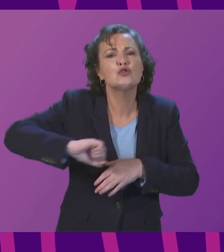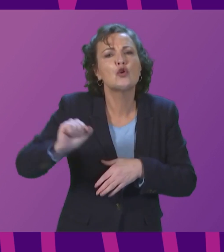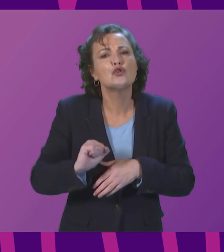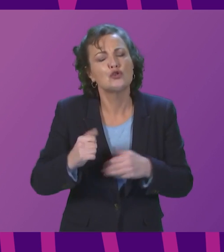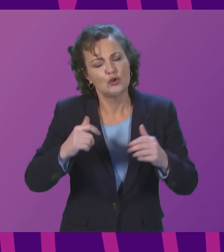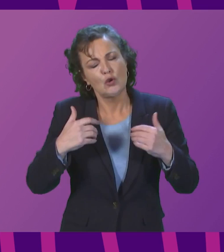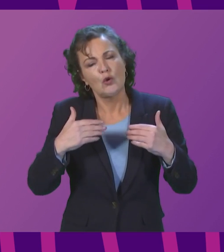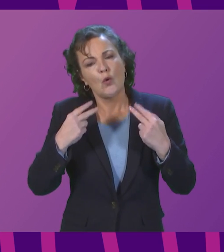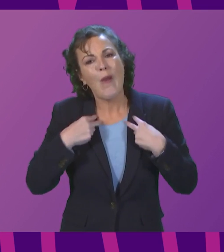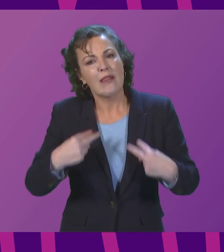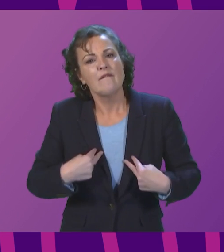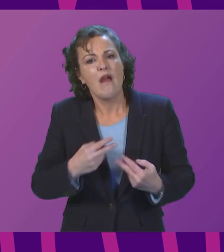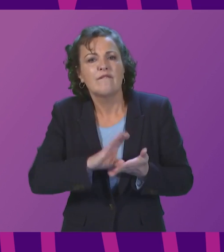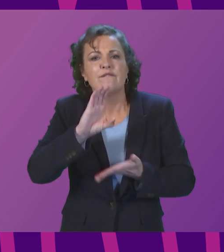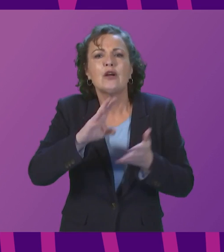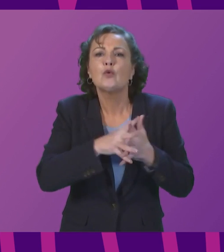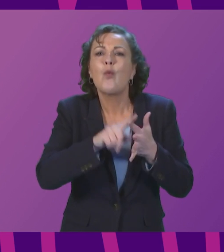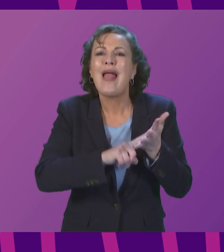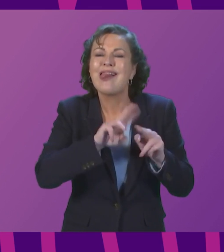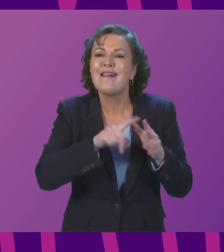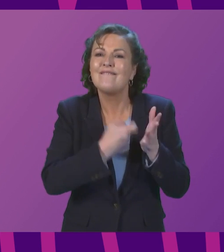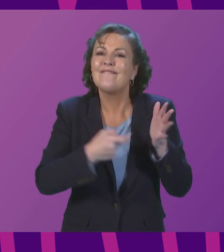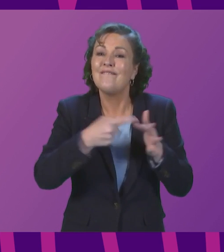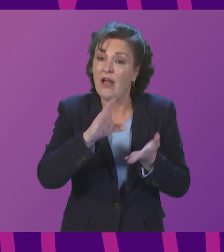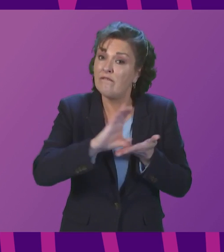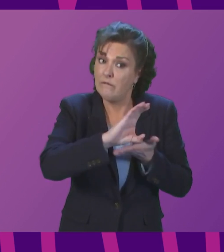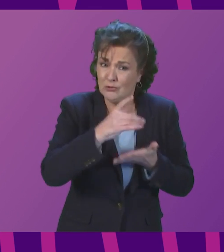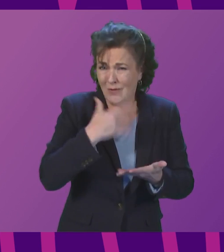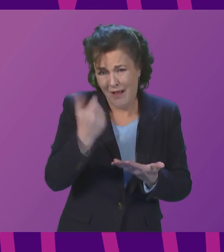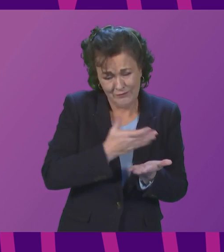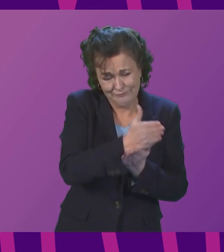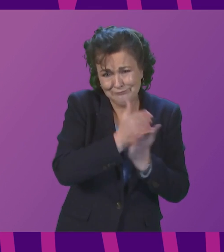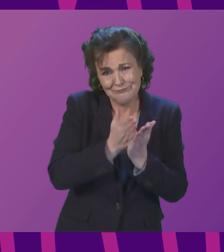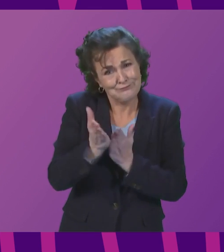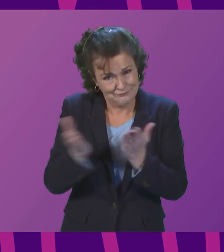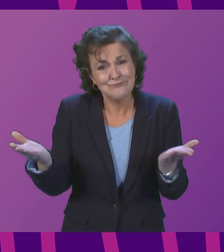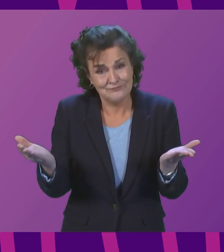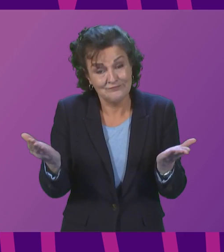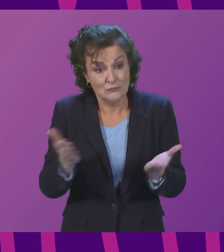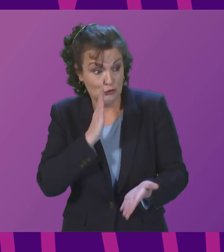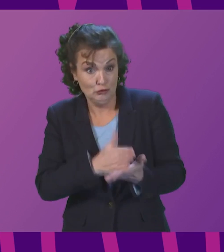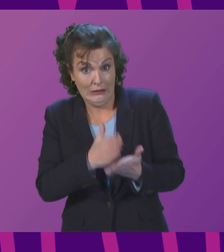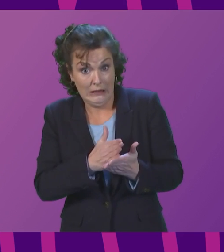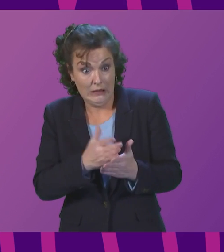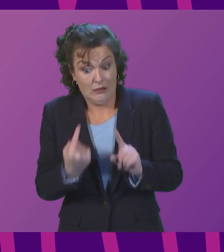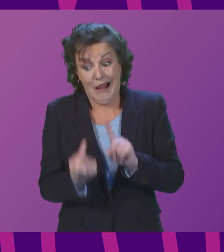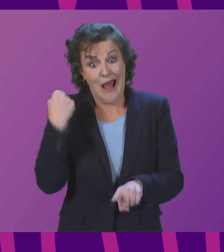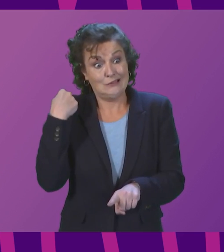We also support debt and welfare advice services. We are taking a range of actions on the back of the chancellor’s announcement last week.